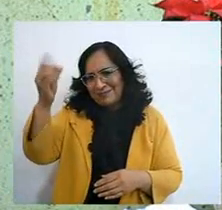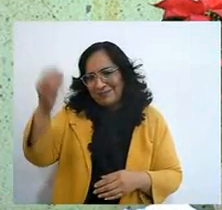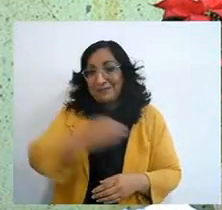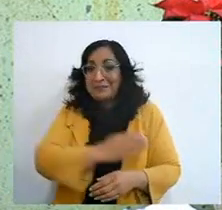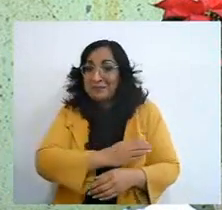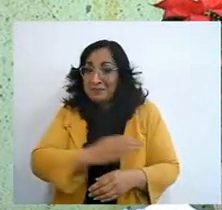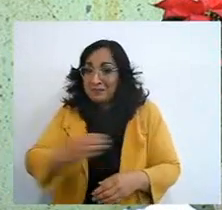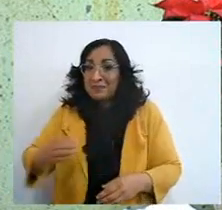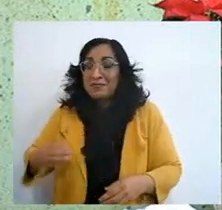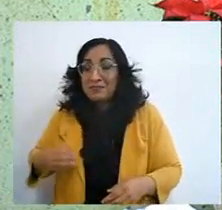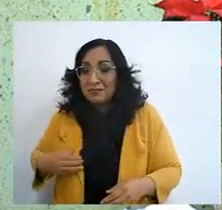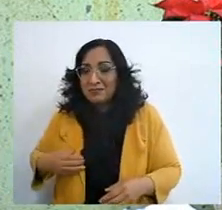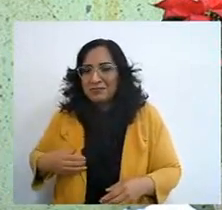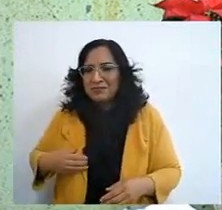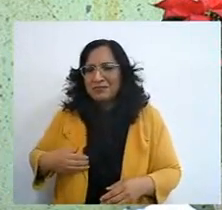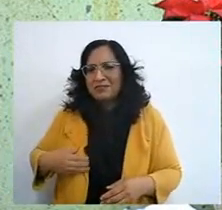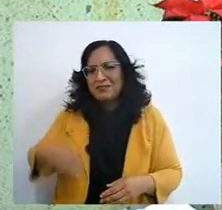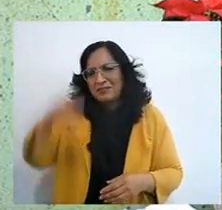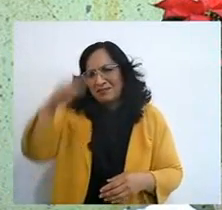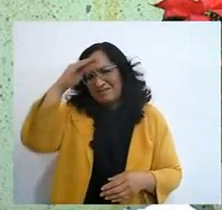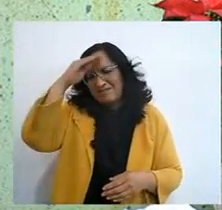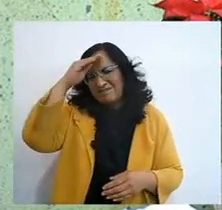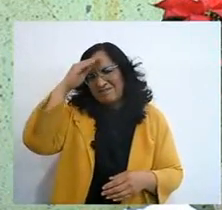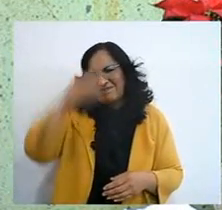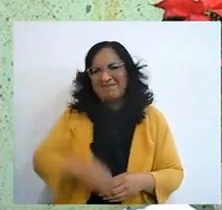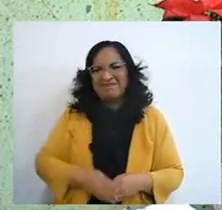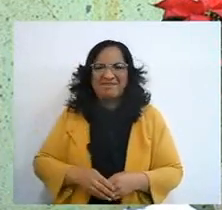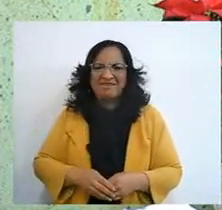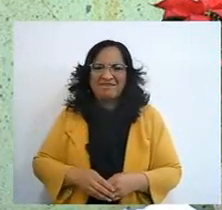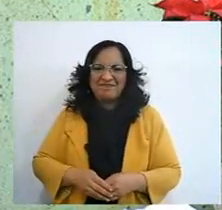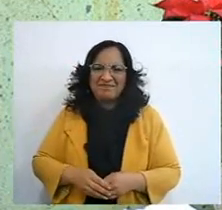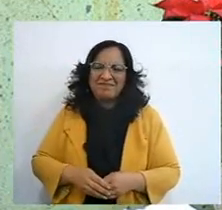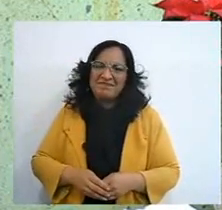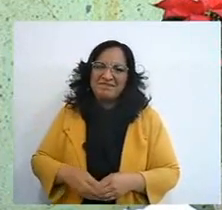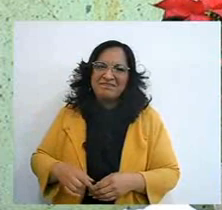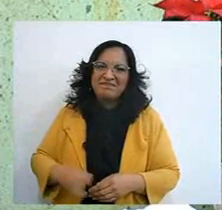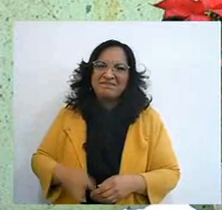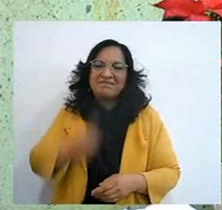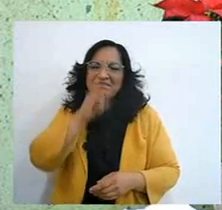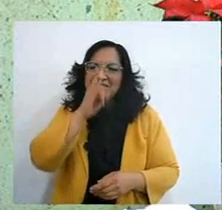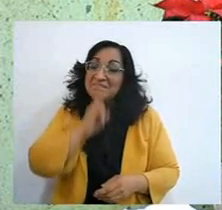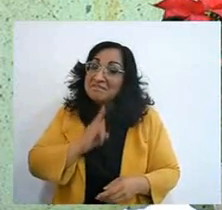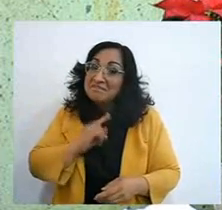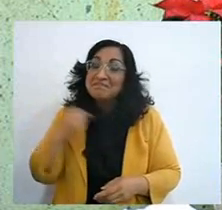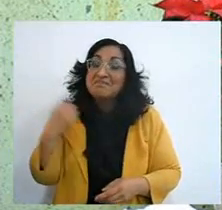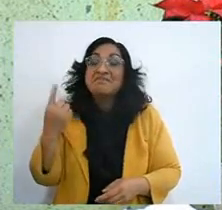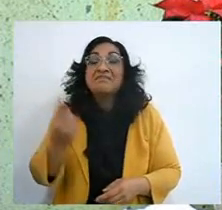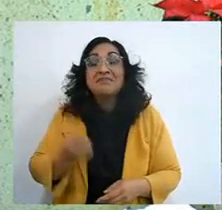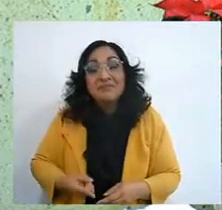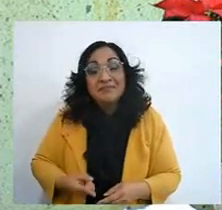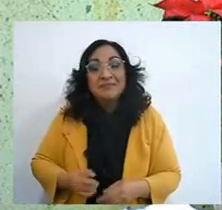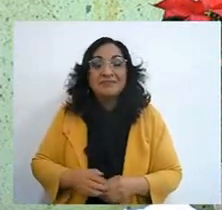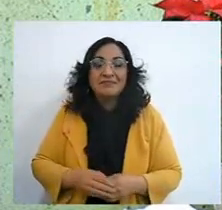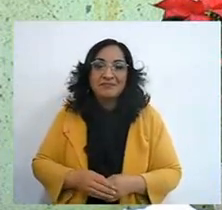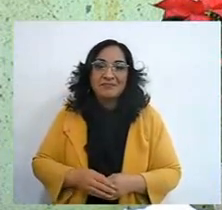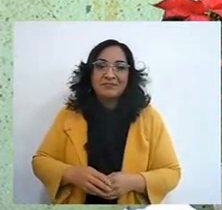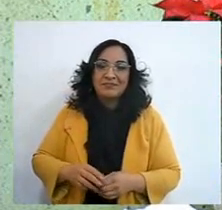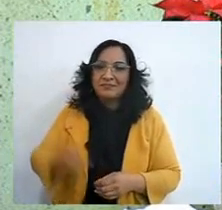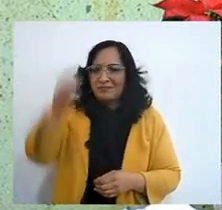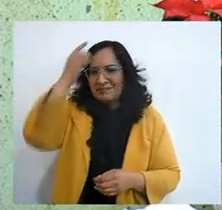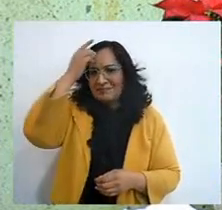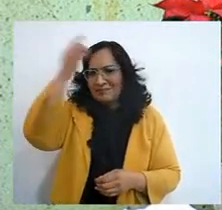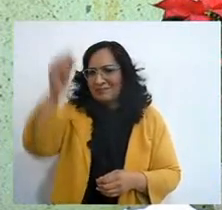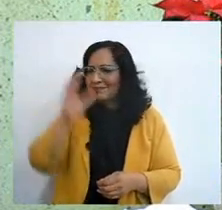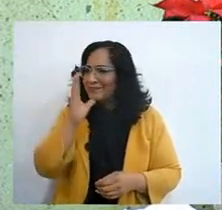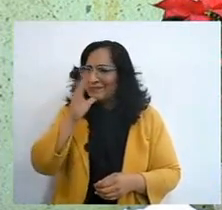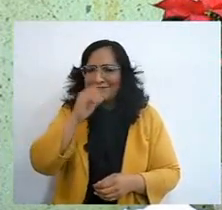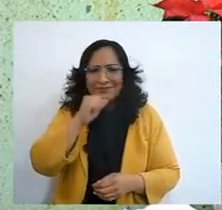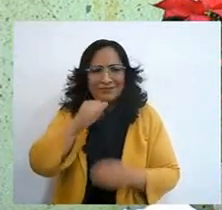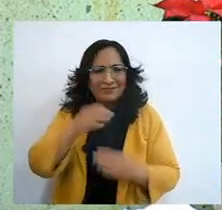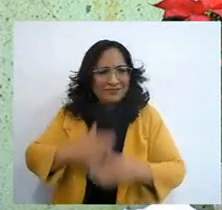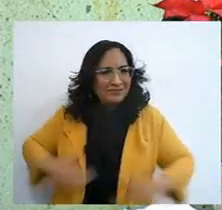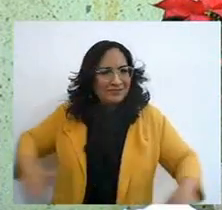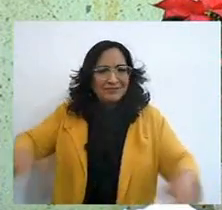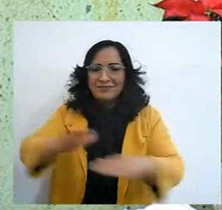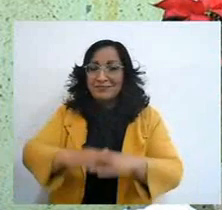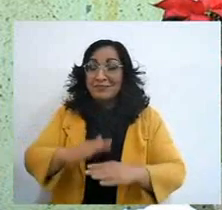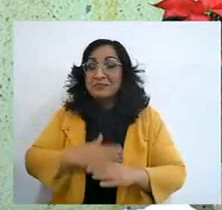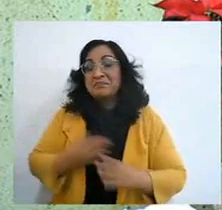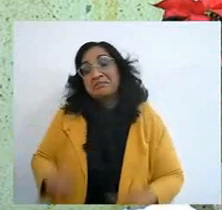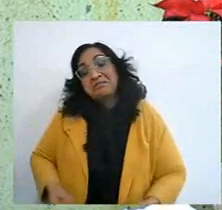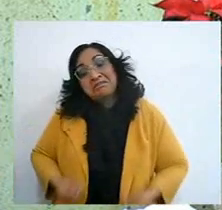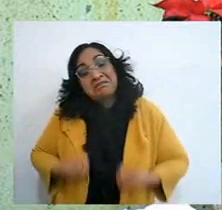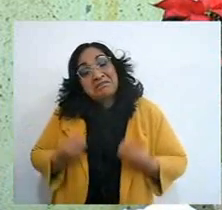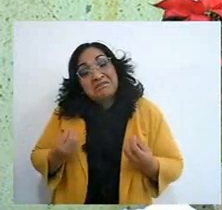thinking that it was a fallacy, receiving the Lord and that he was going to change my life, I said no, it could be,